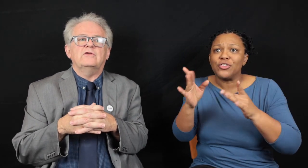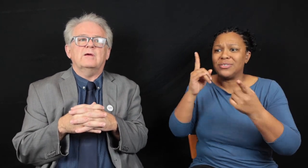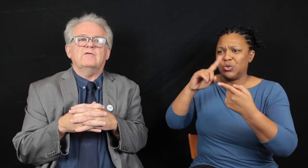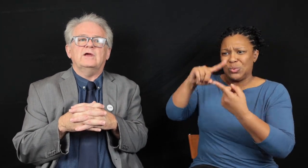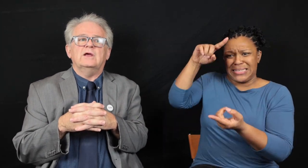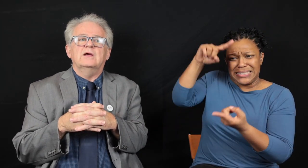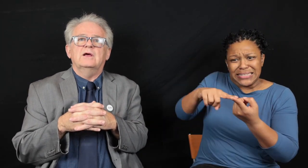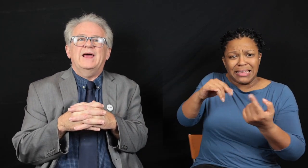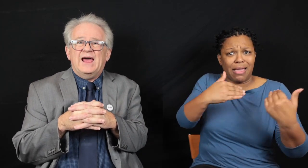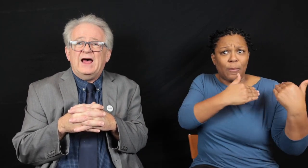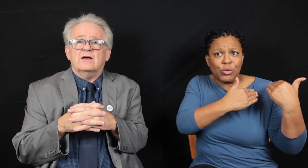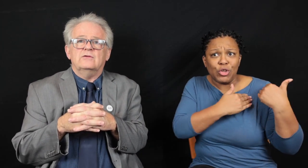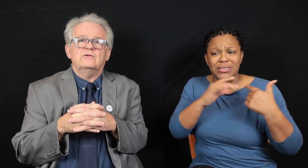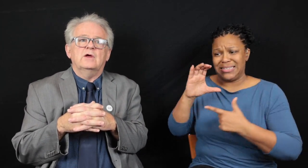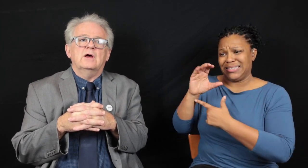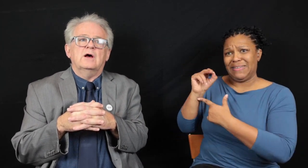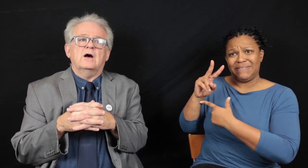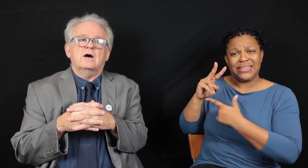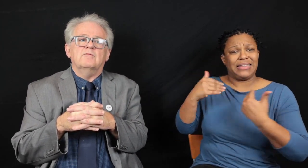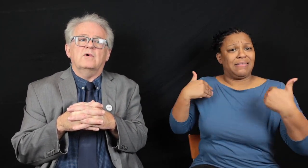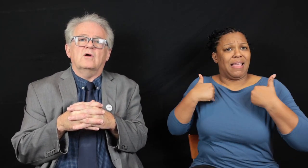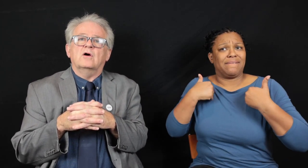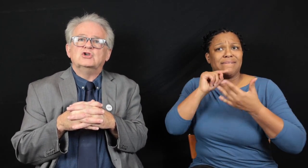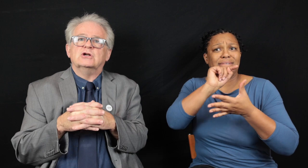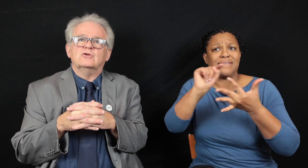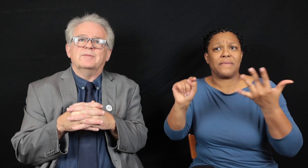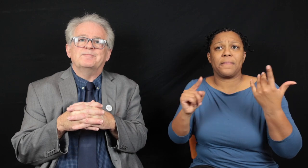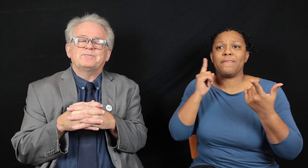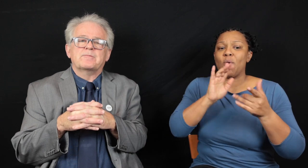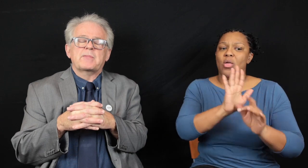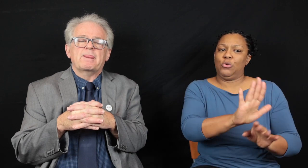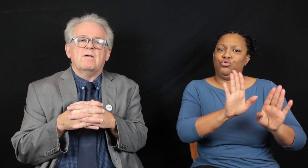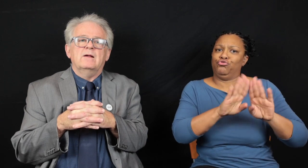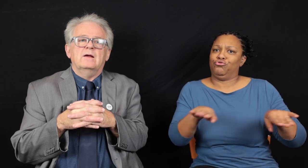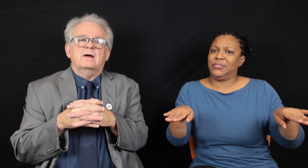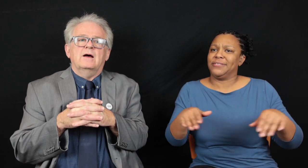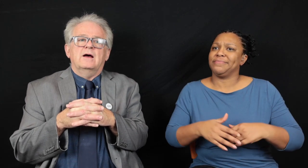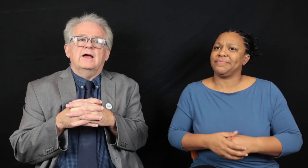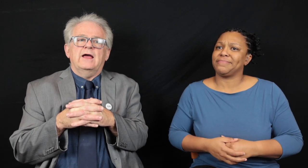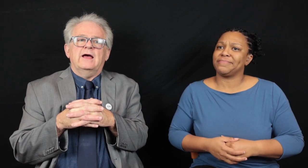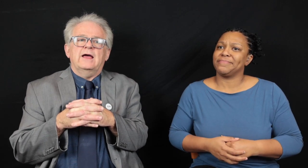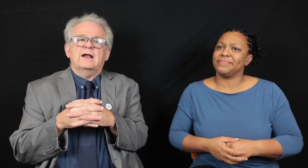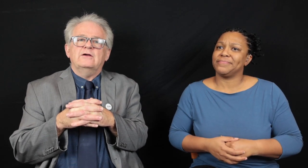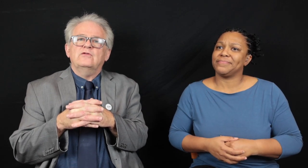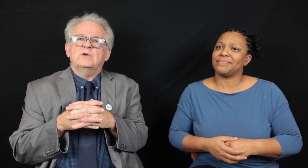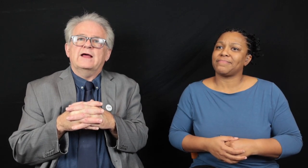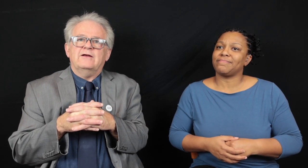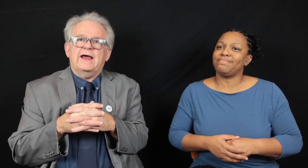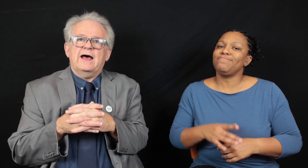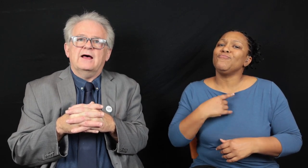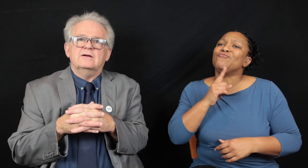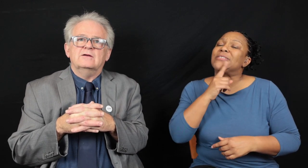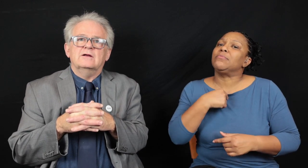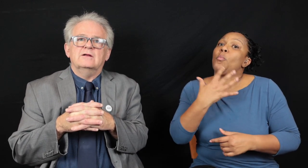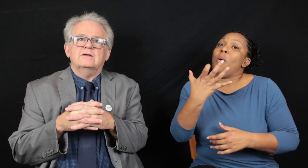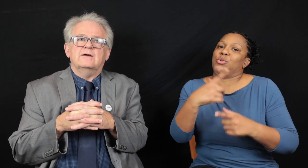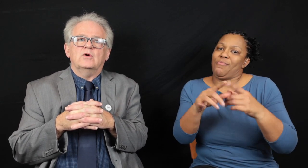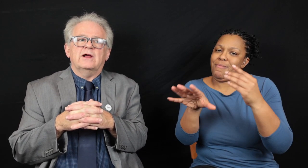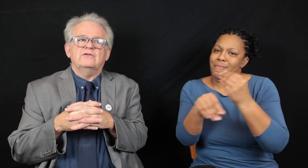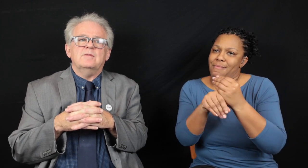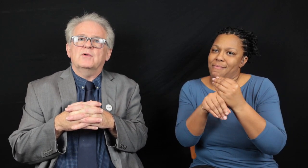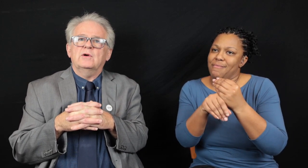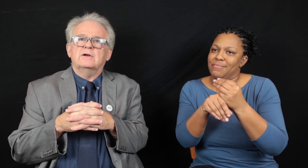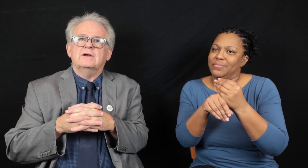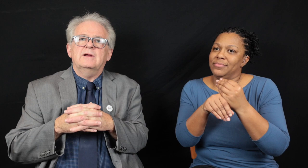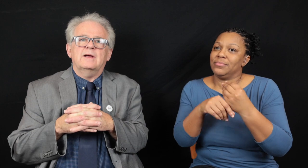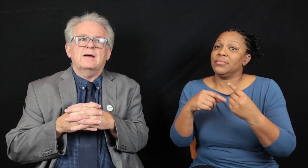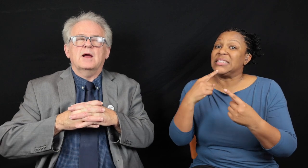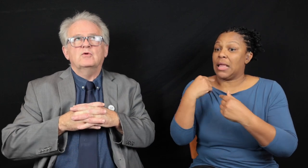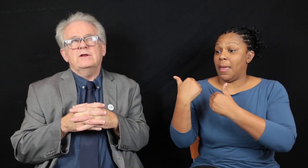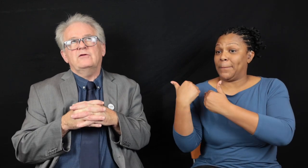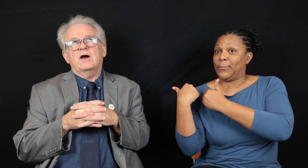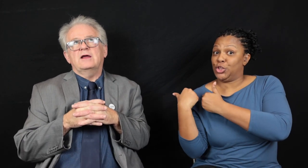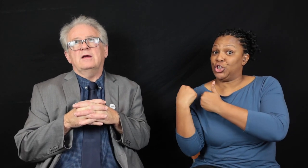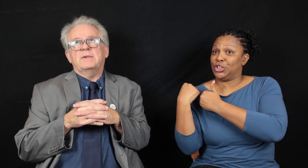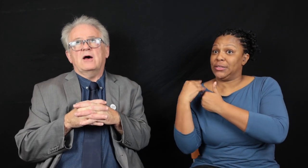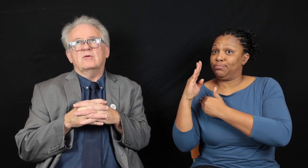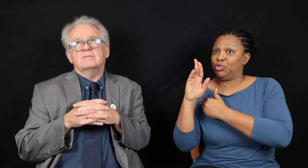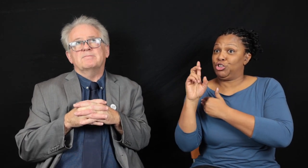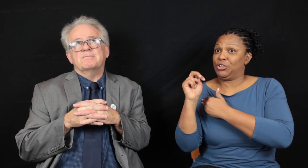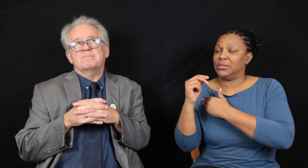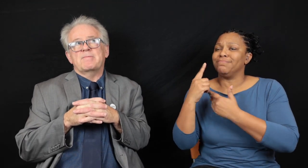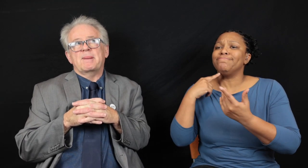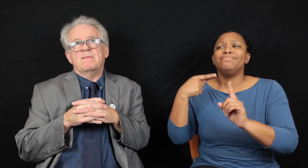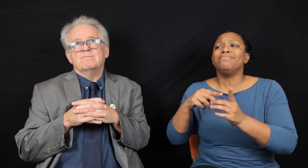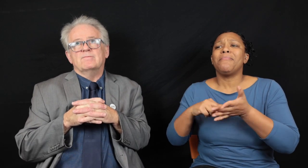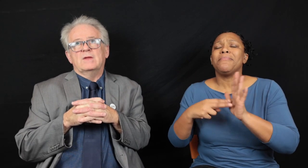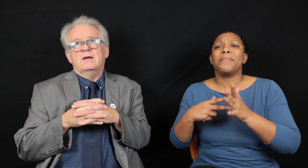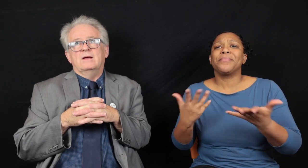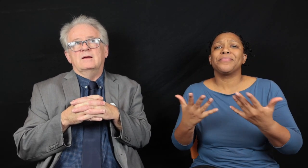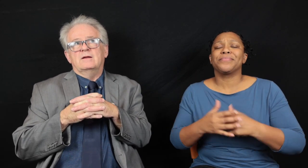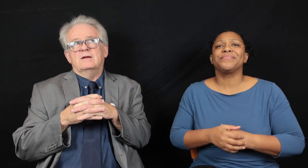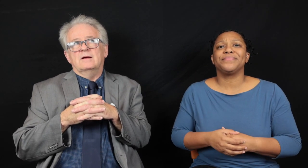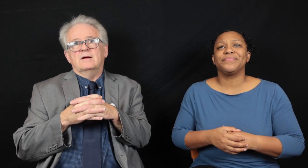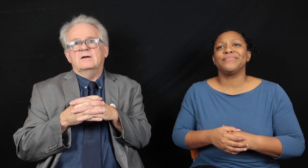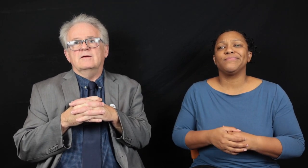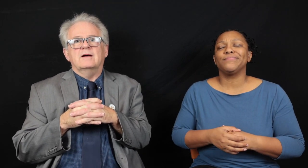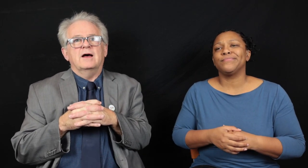CMV has on children. And I would just like to add that when I say burden, I’m really talking about